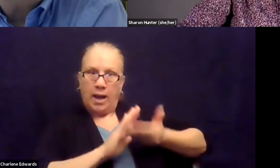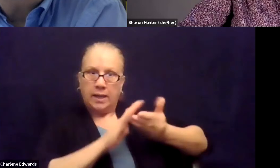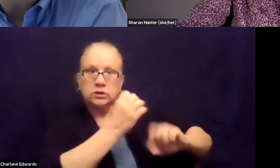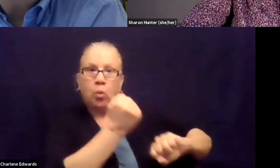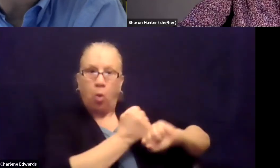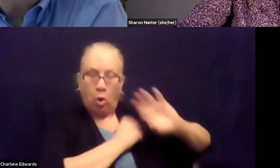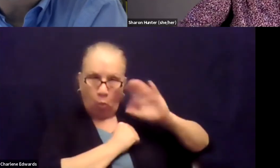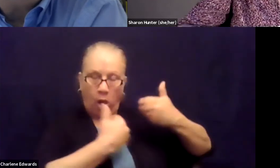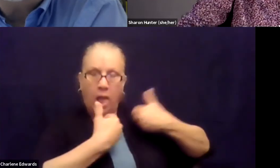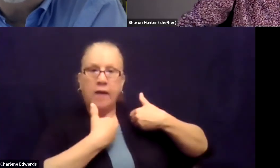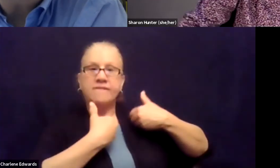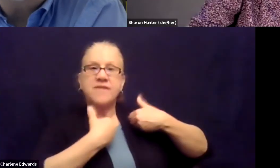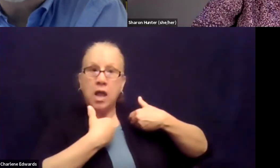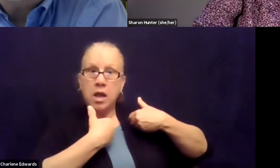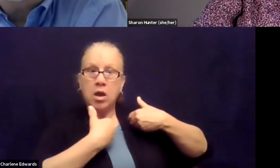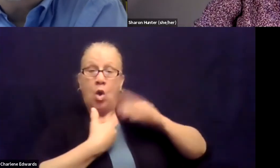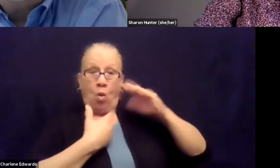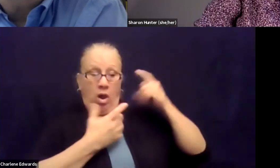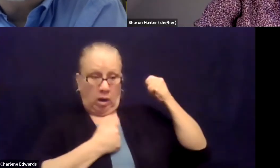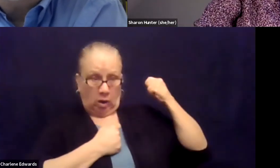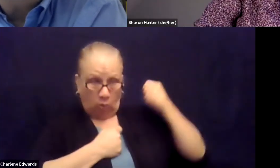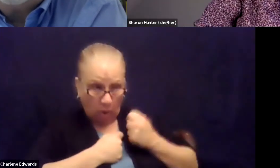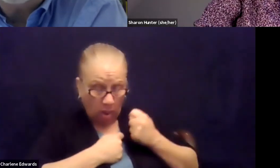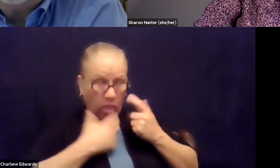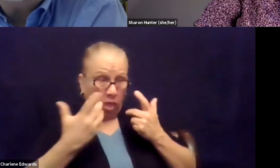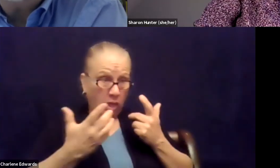the question is, traditional funds, will you get audience ticket sales,